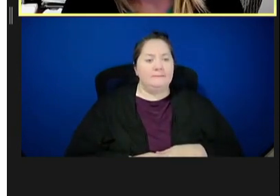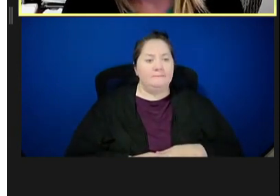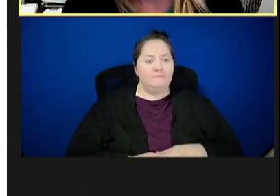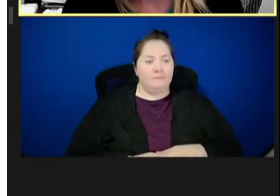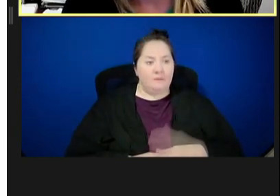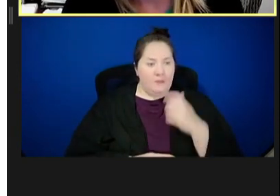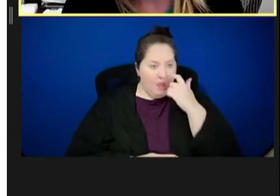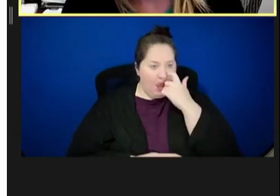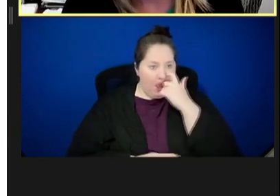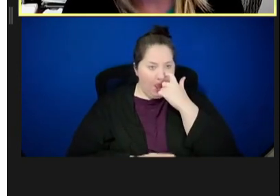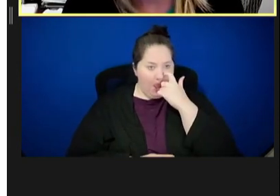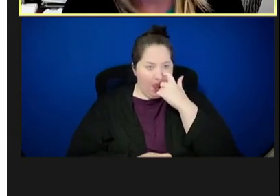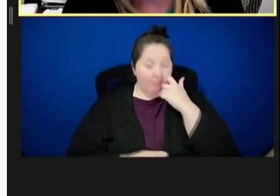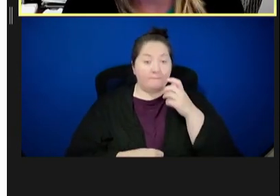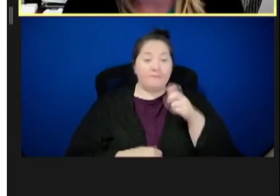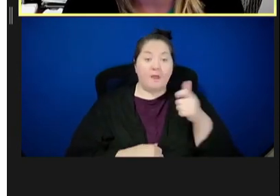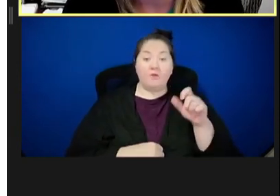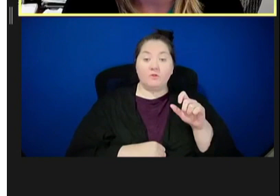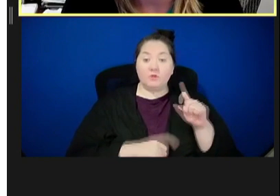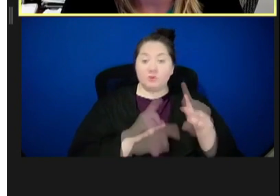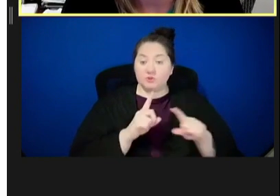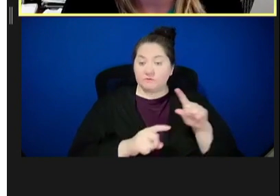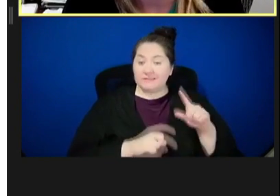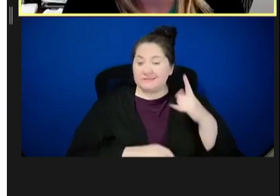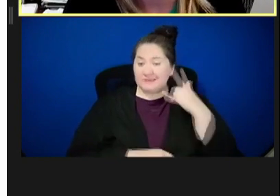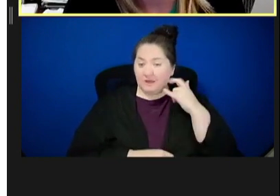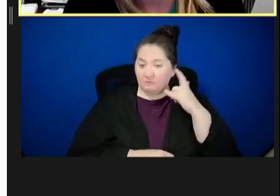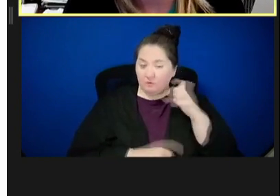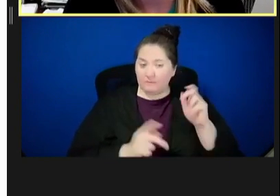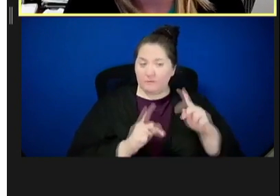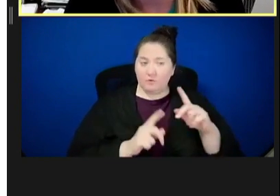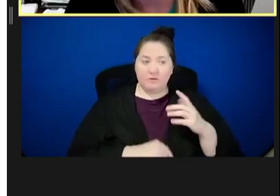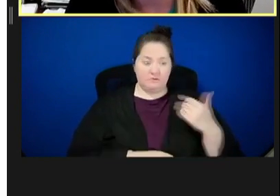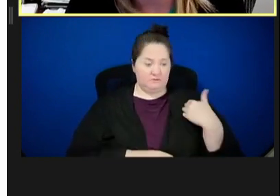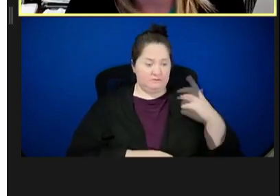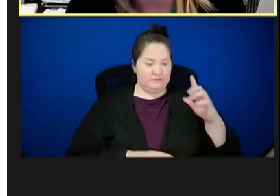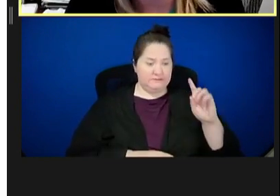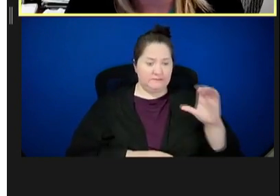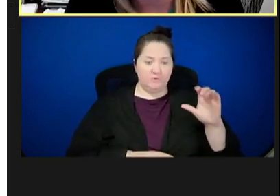This is from another survey of pregnant people in California in December of 2020 and January of